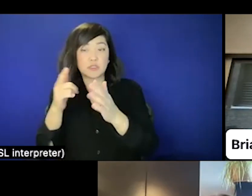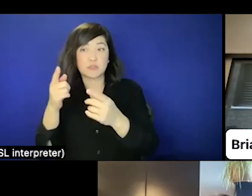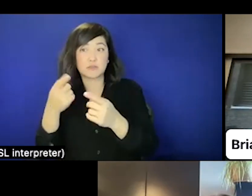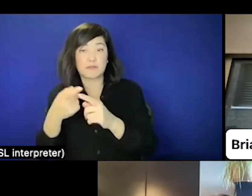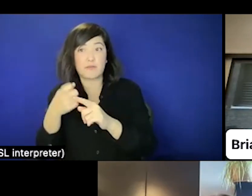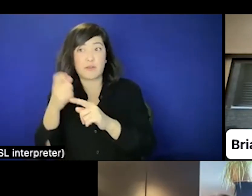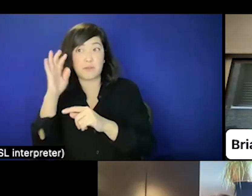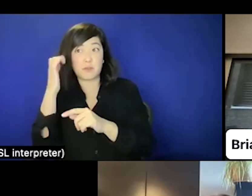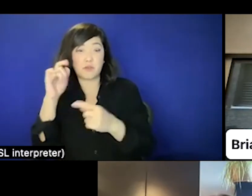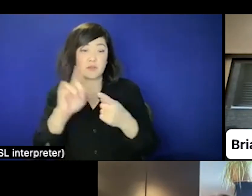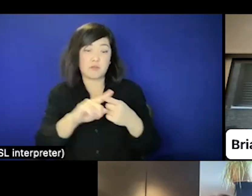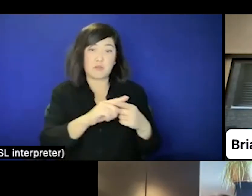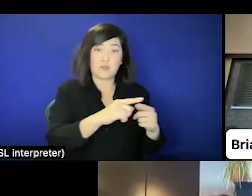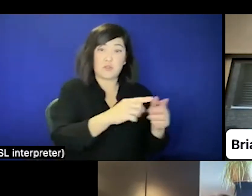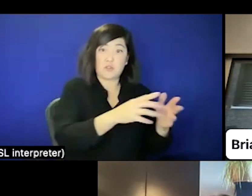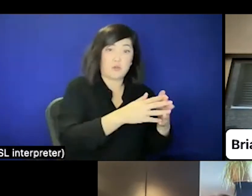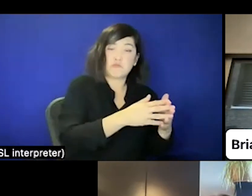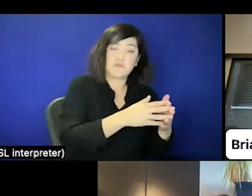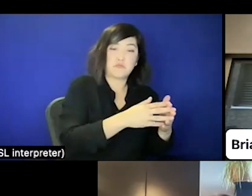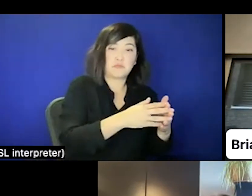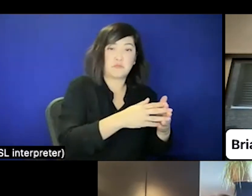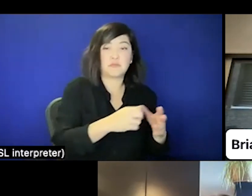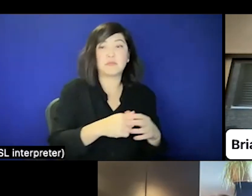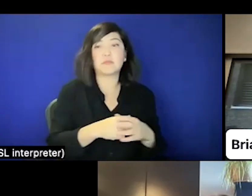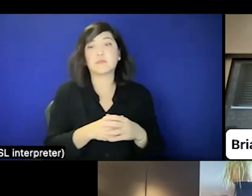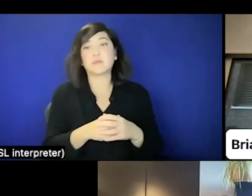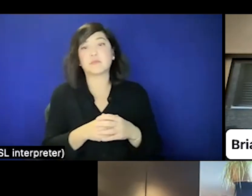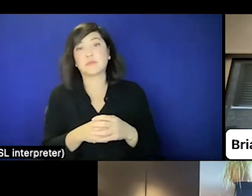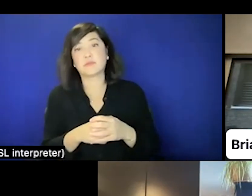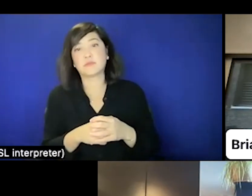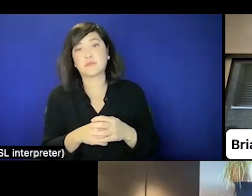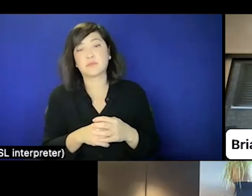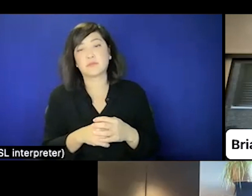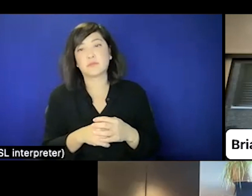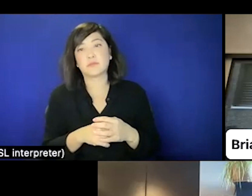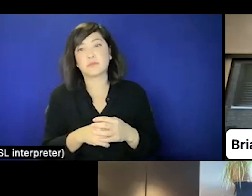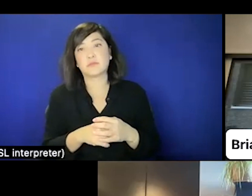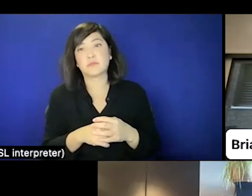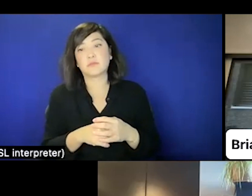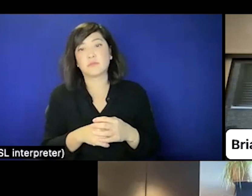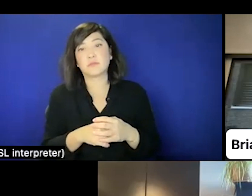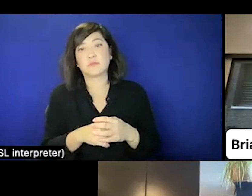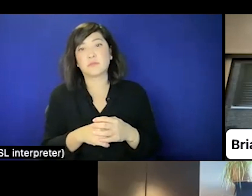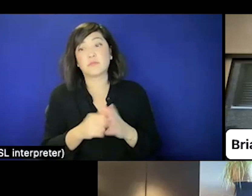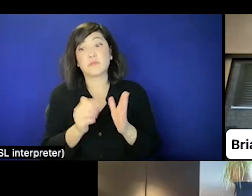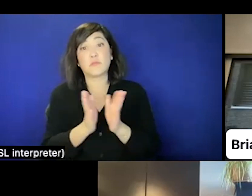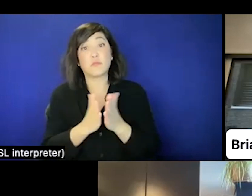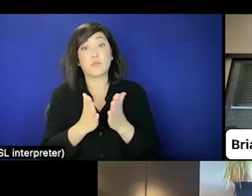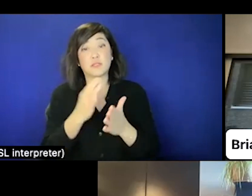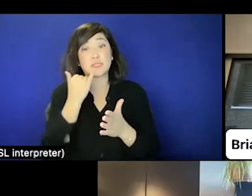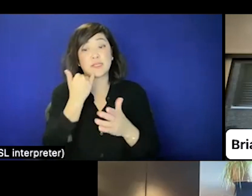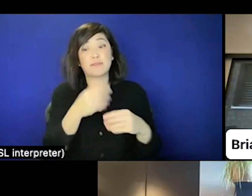I also think there's a sustainability argument. Books that sell in smaller quantities, it doesn't